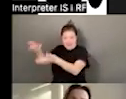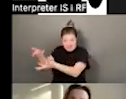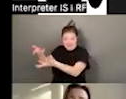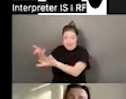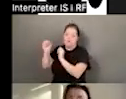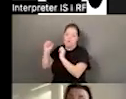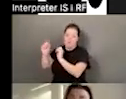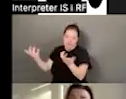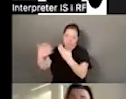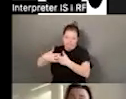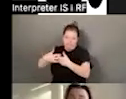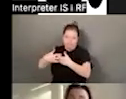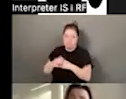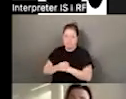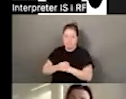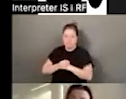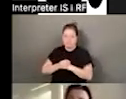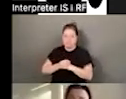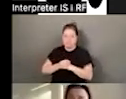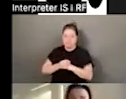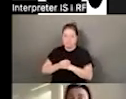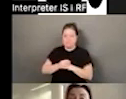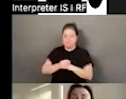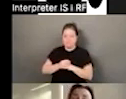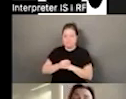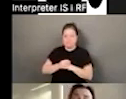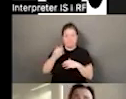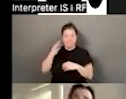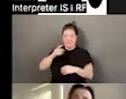on the behalf of others if there is not room for us in it.